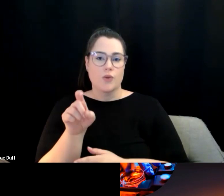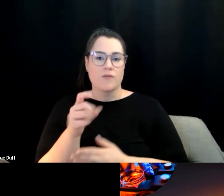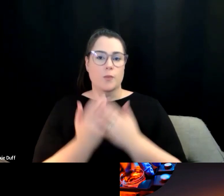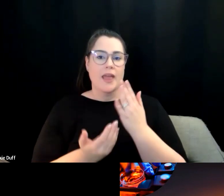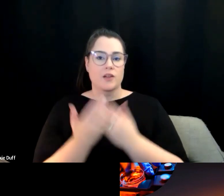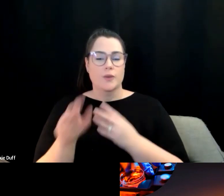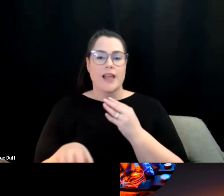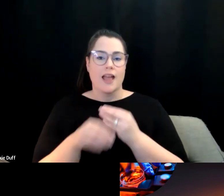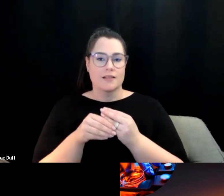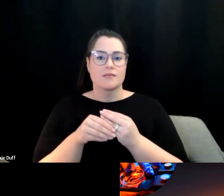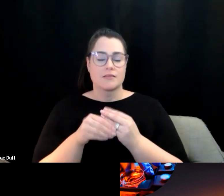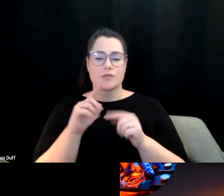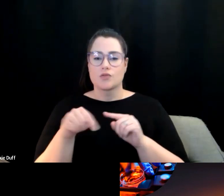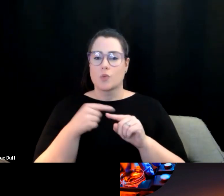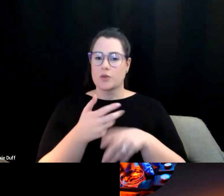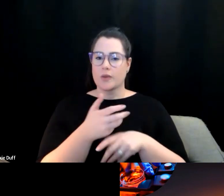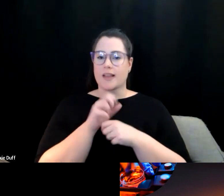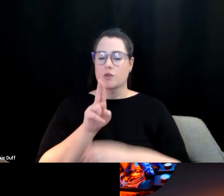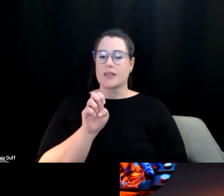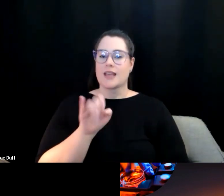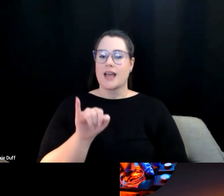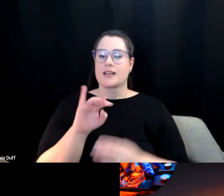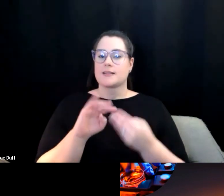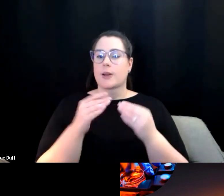So once you get that UEI number, if you're in this boat, you're a subawardee,